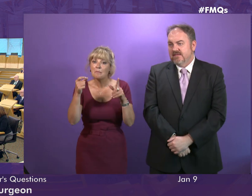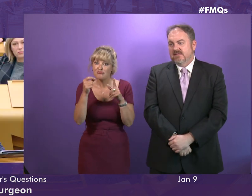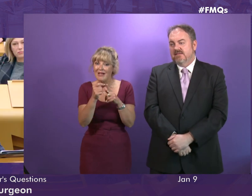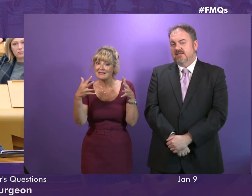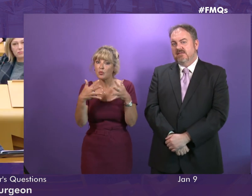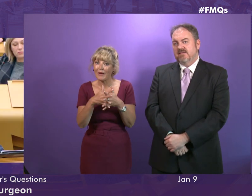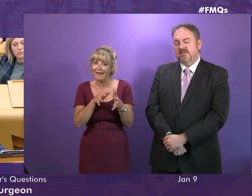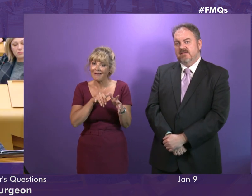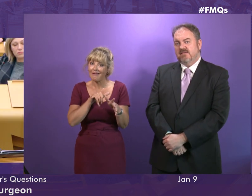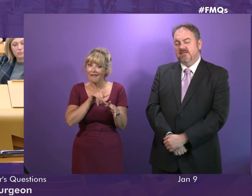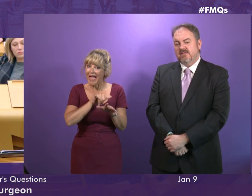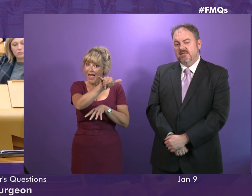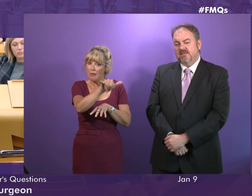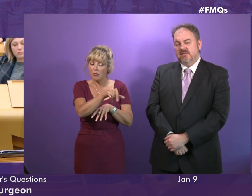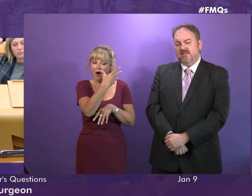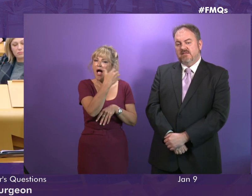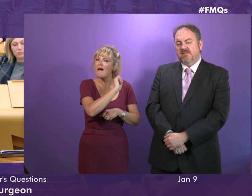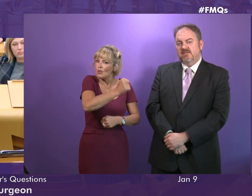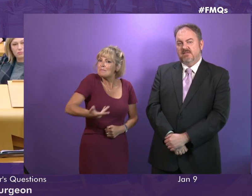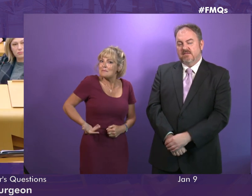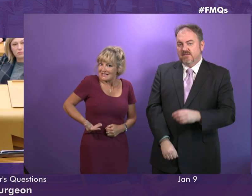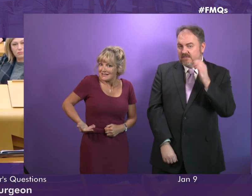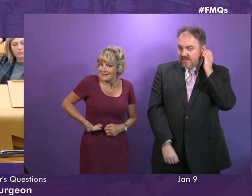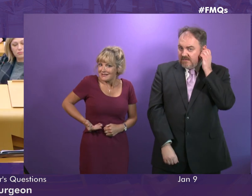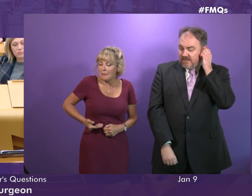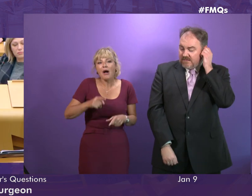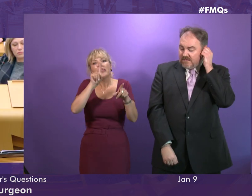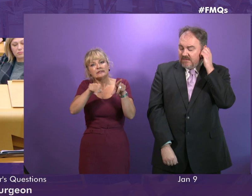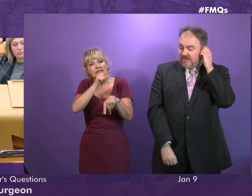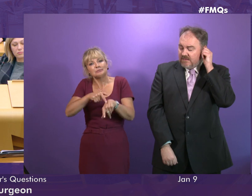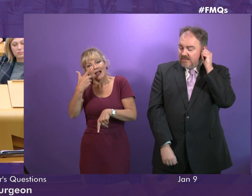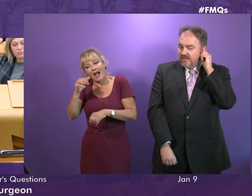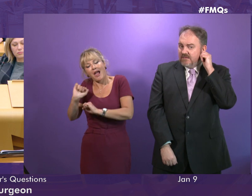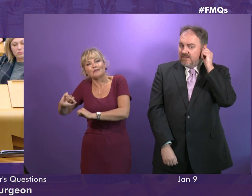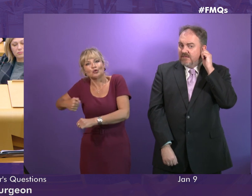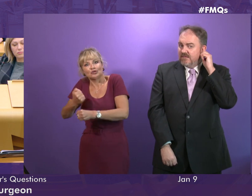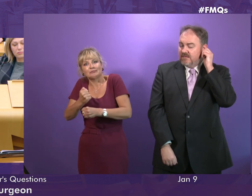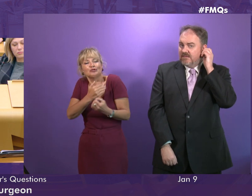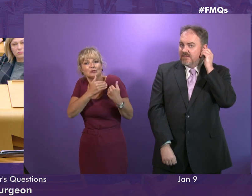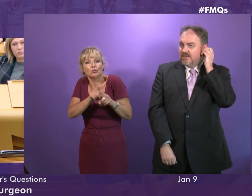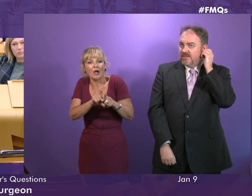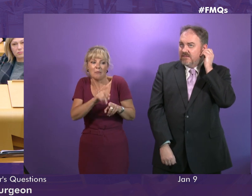and at arm’s length from the Scottish Government. If it did not do so, we would not be able to keep it open, as we have done.